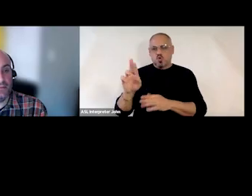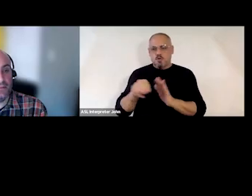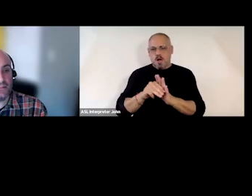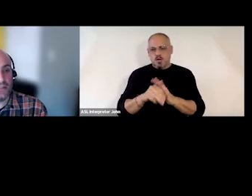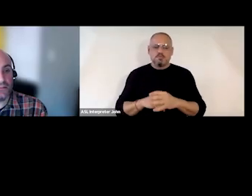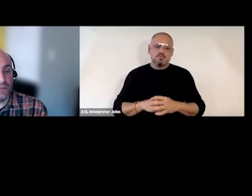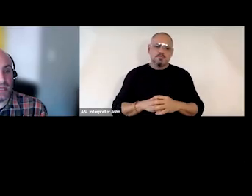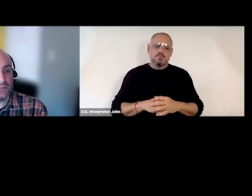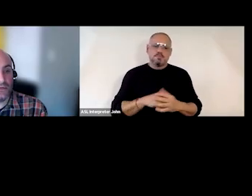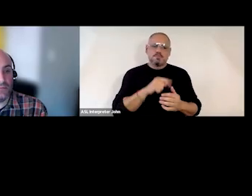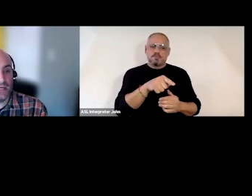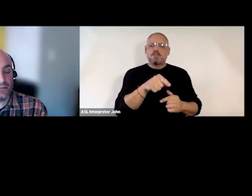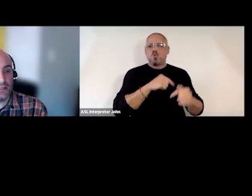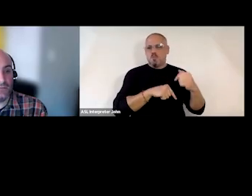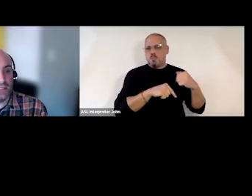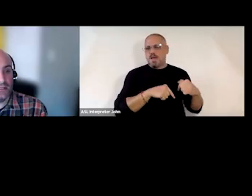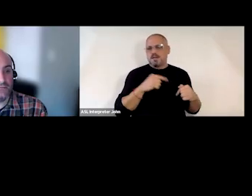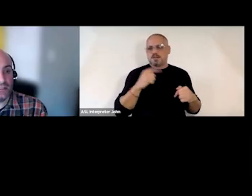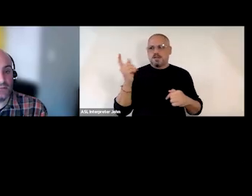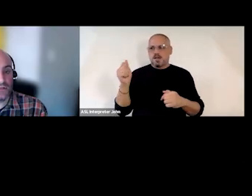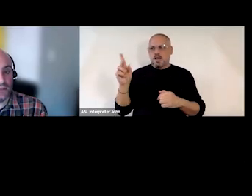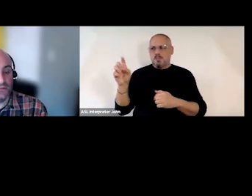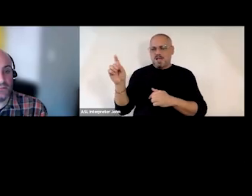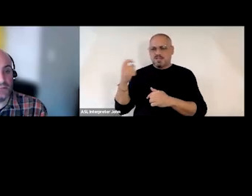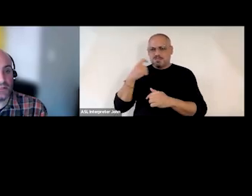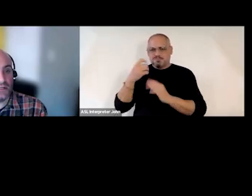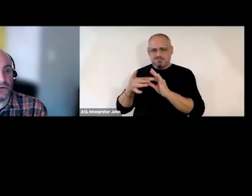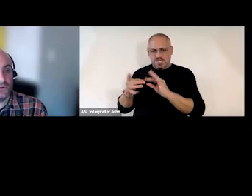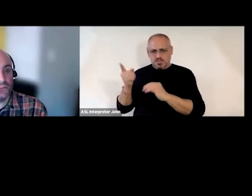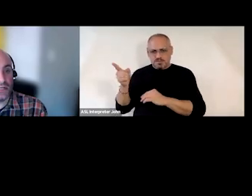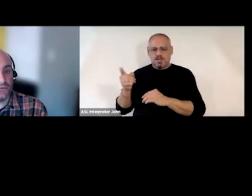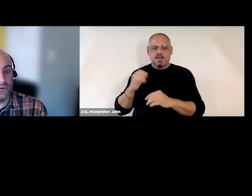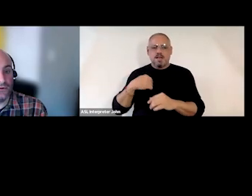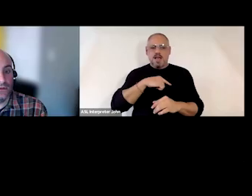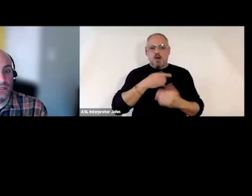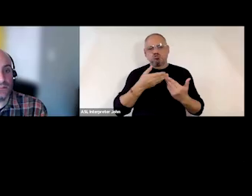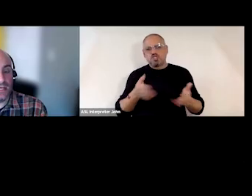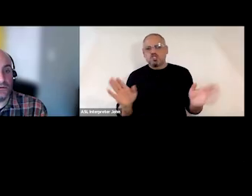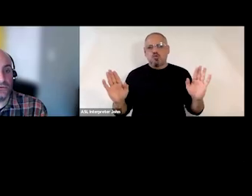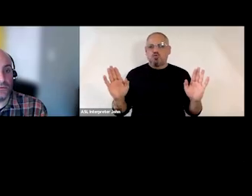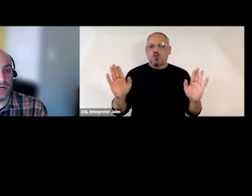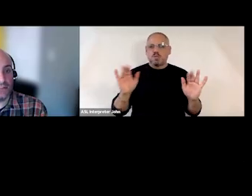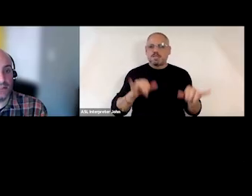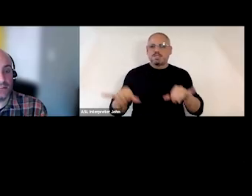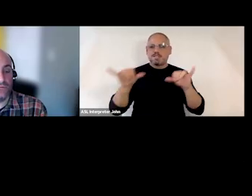And this does go back to what Amanda said in the beginning of today's call. This is kind of our general standard SOAR process